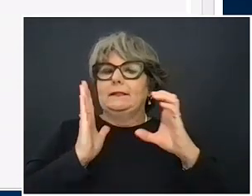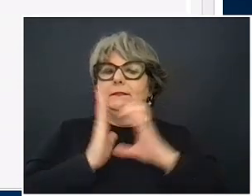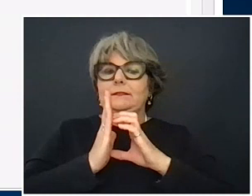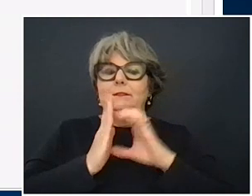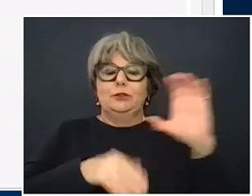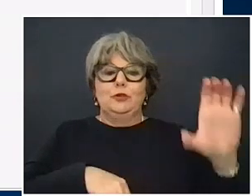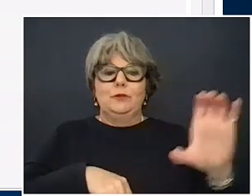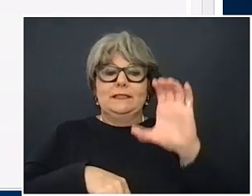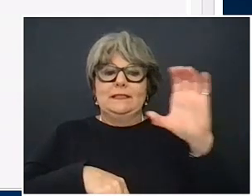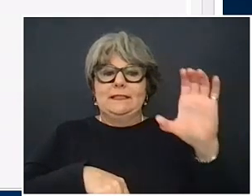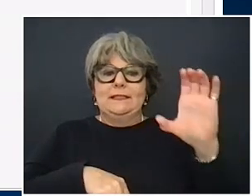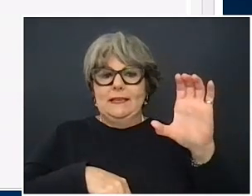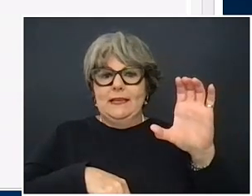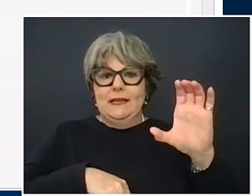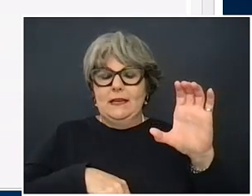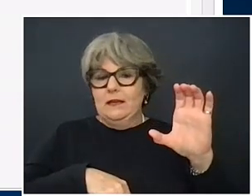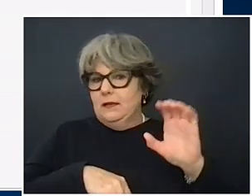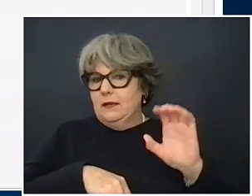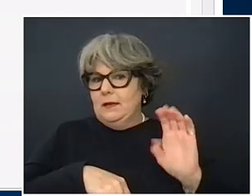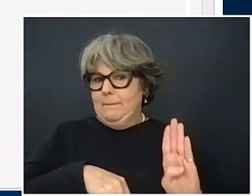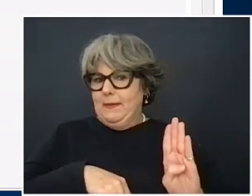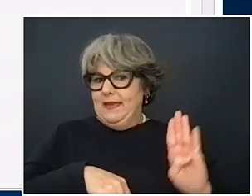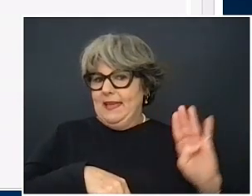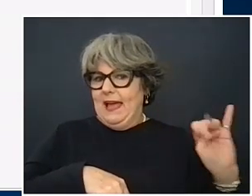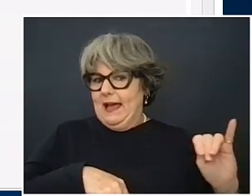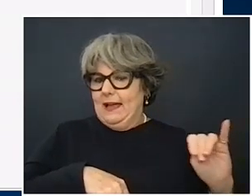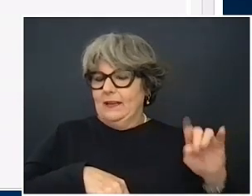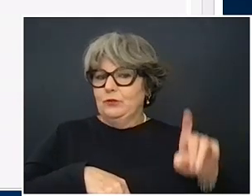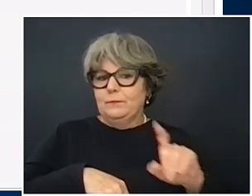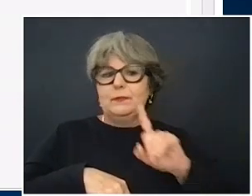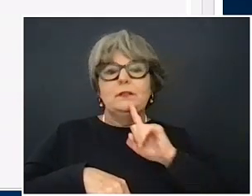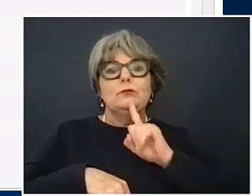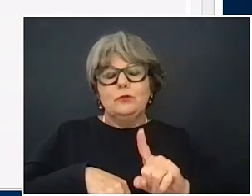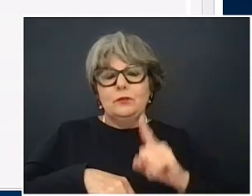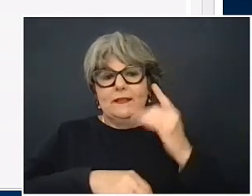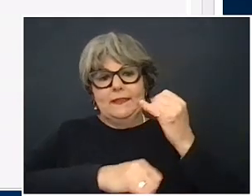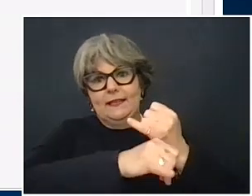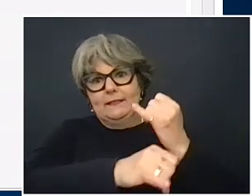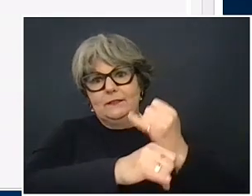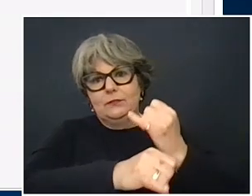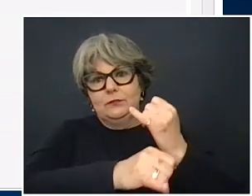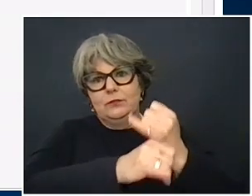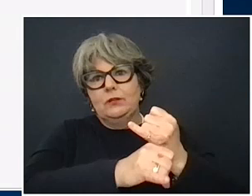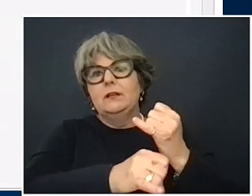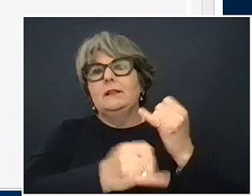(b)(i) that states there should be an assurance that the institution that would offer the program of study under the